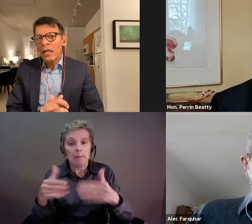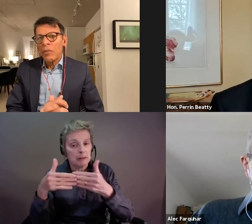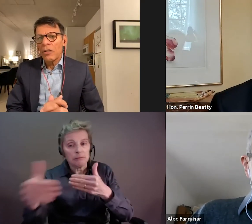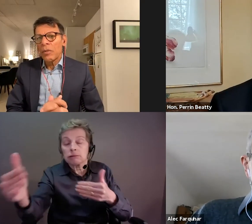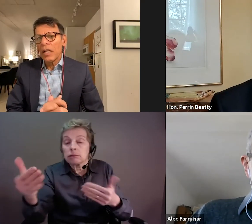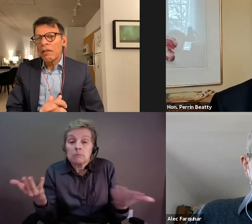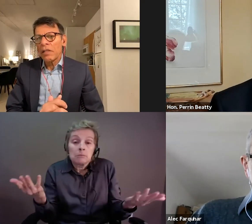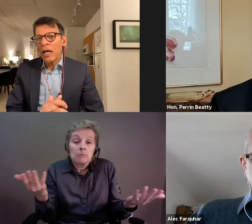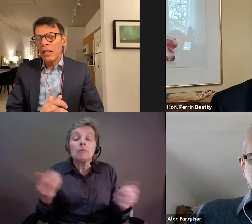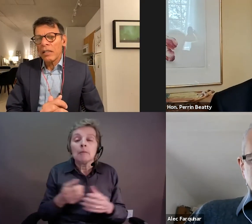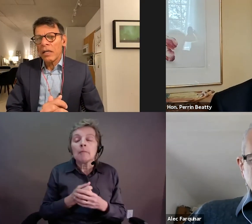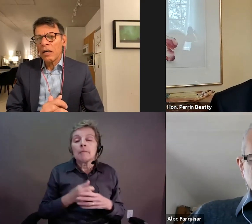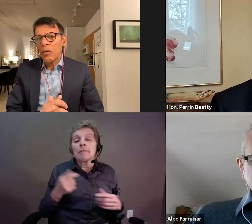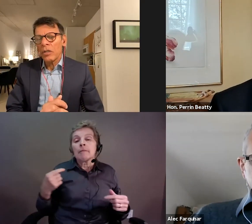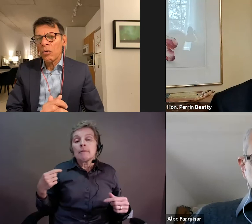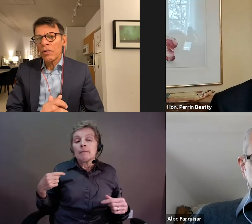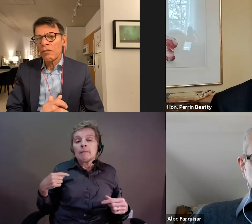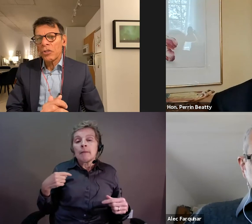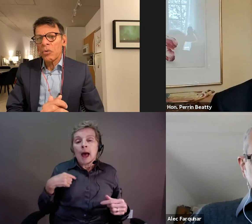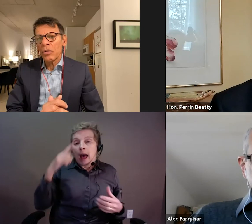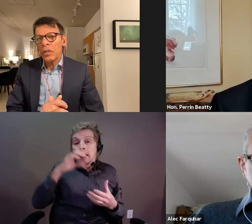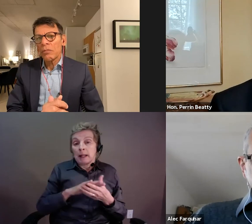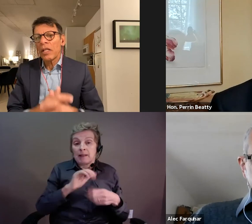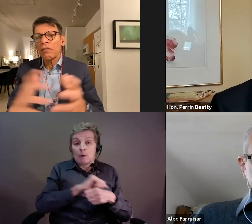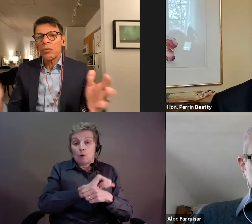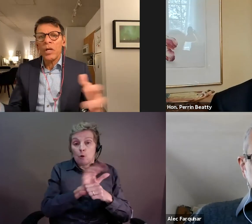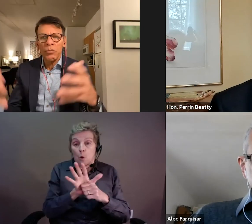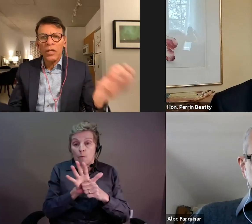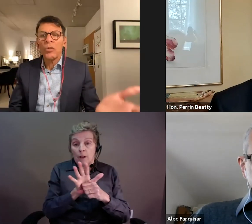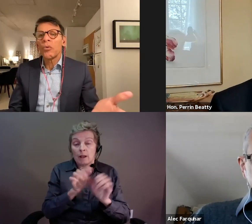But I do believe that what COVID has shown is there's many different ways we can do work.